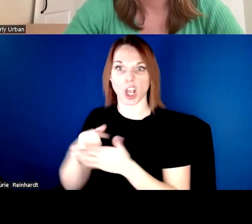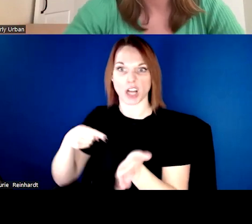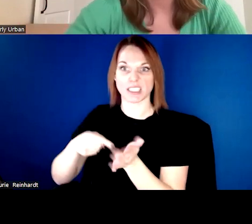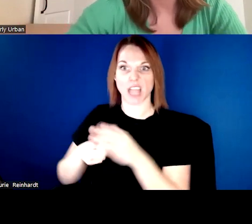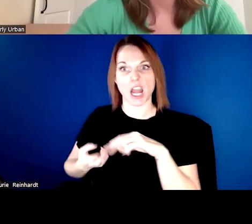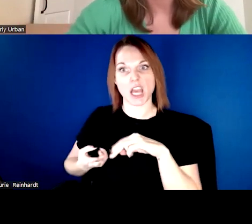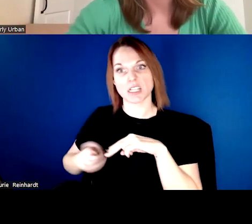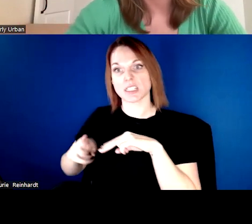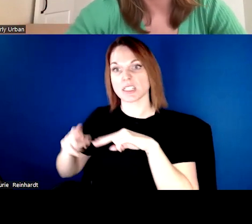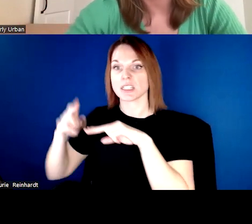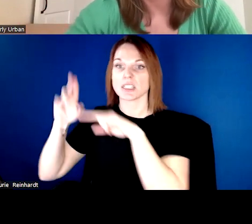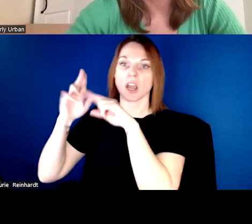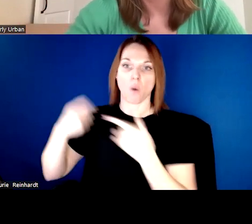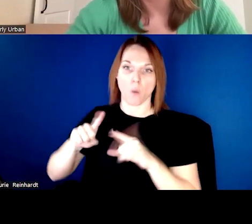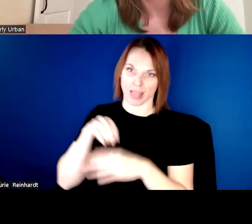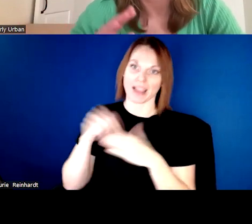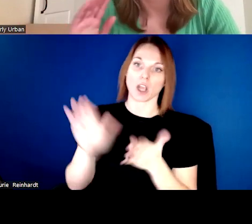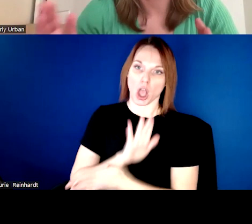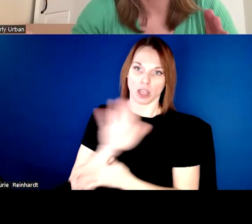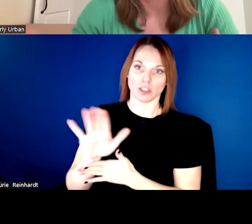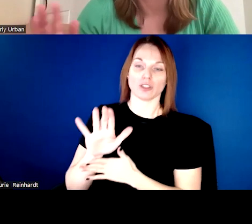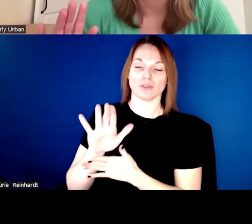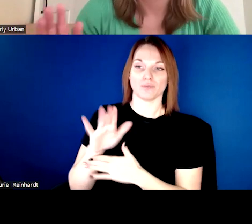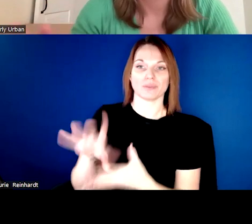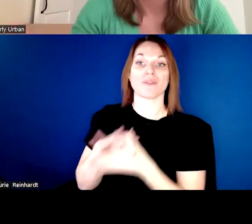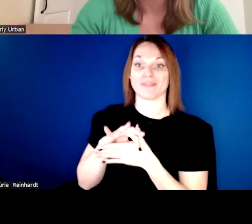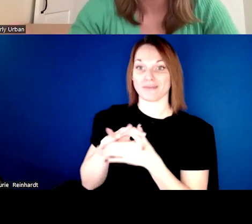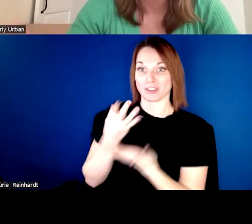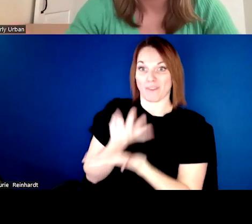financial education is actually helping them to better calibrate their budgets